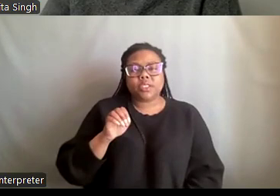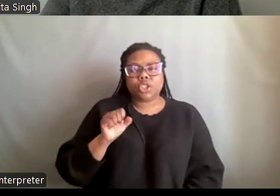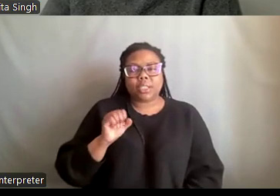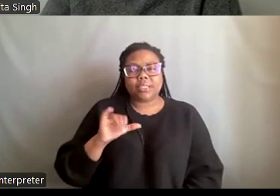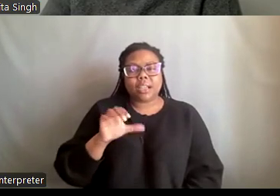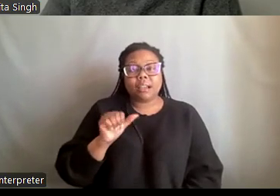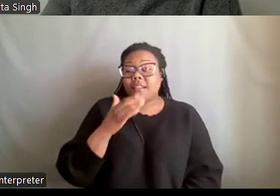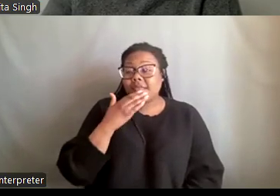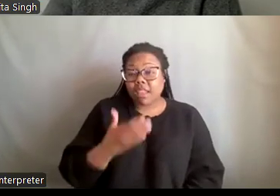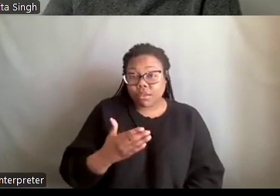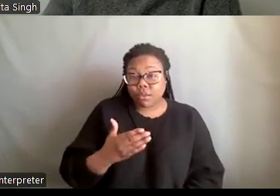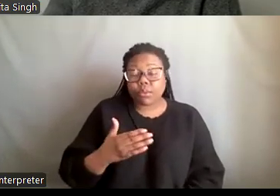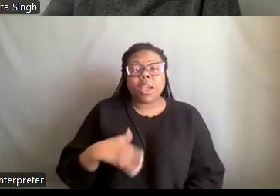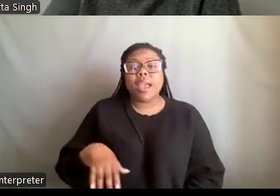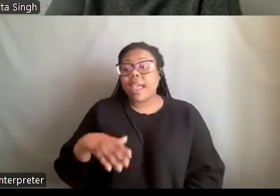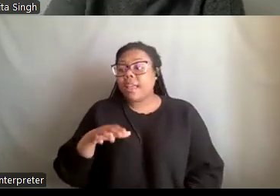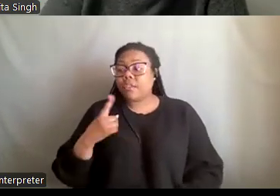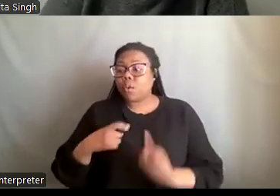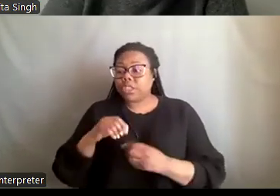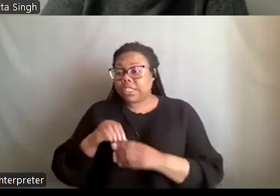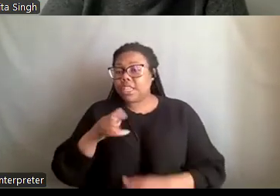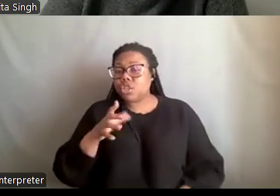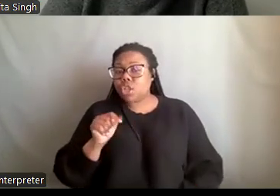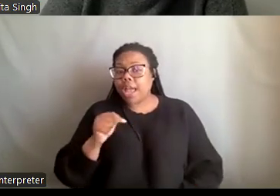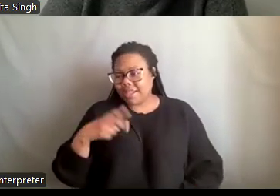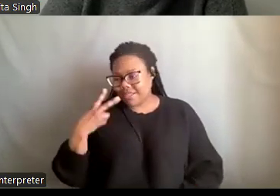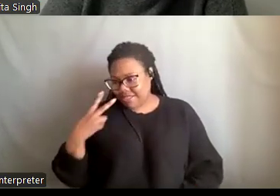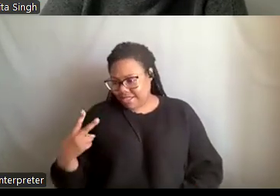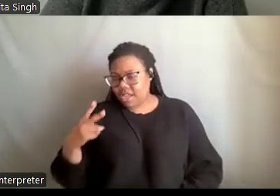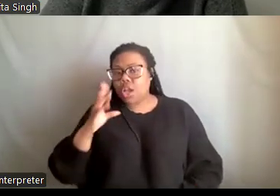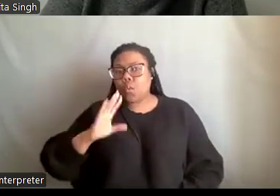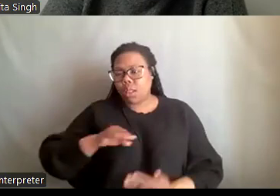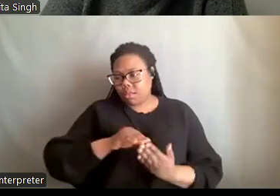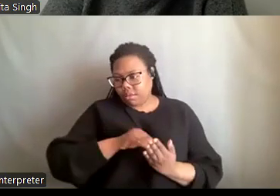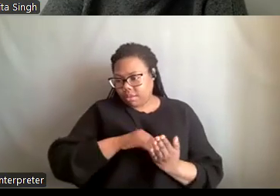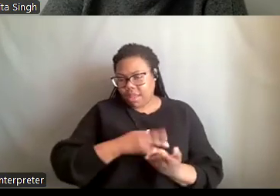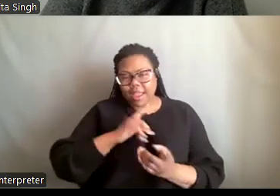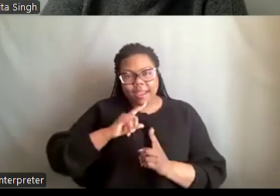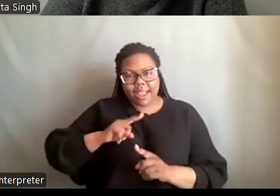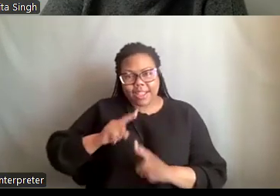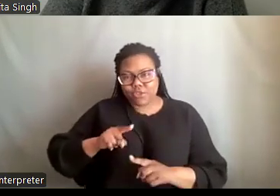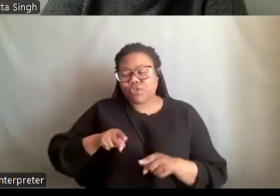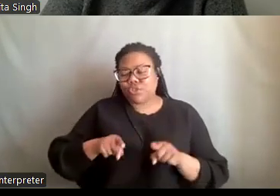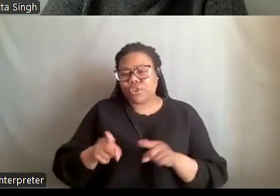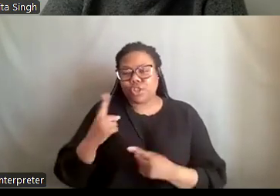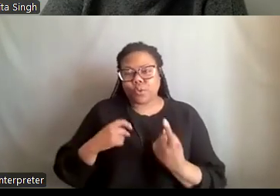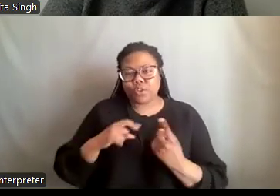Anita. And I appreciate the questions that I see in the chat. We're going to collect those and we'll get to as many